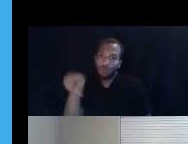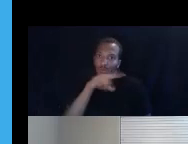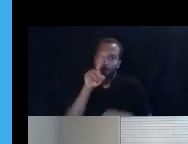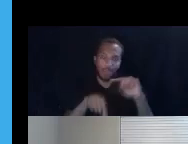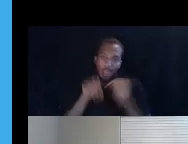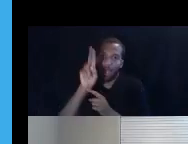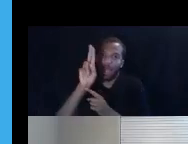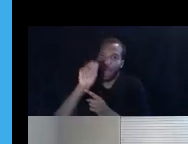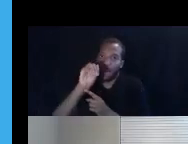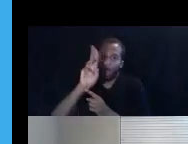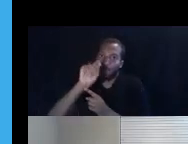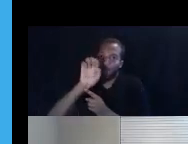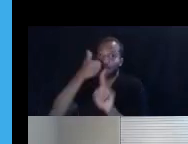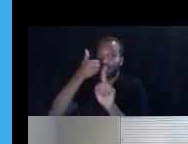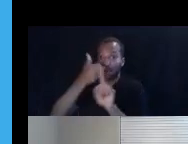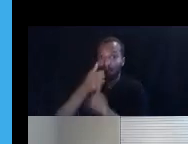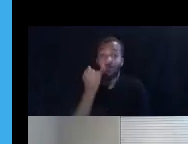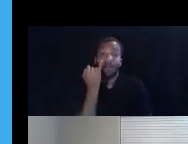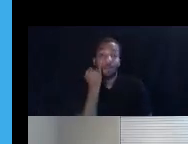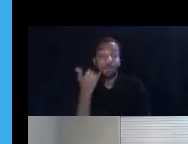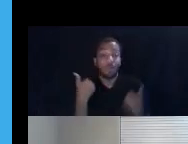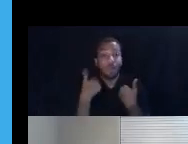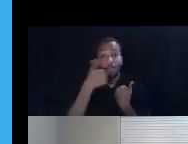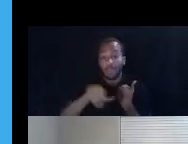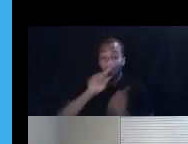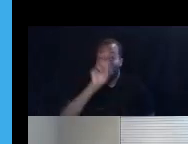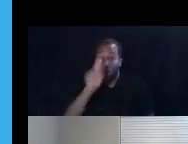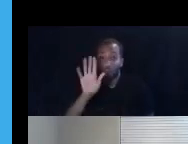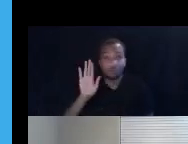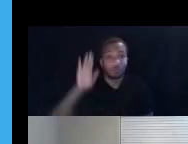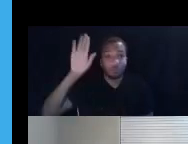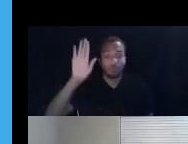as an attendee, but if you have a question, please use the Q&A option,